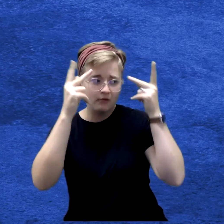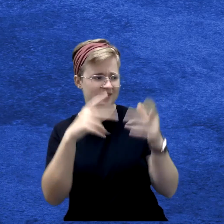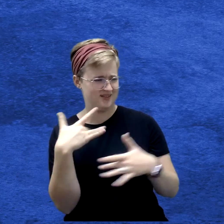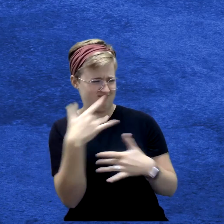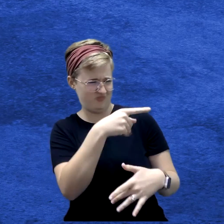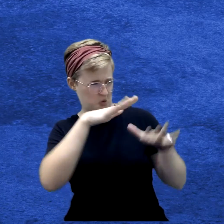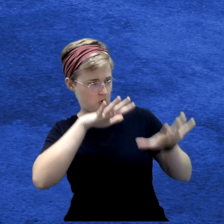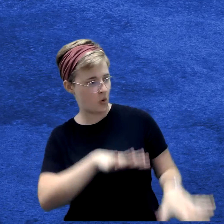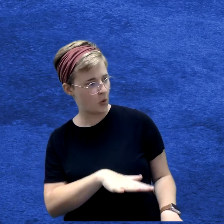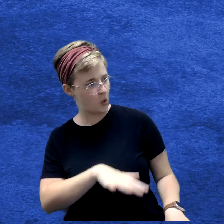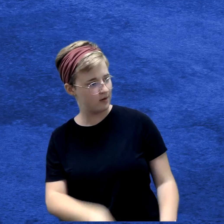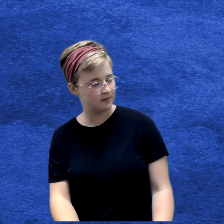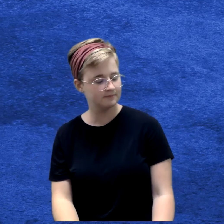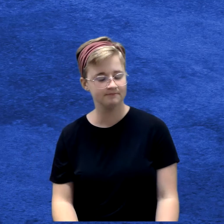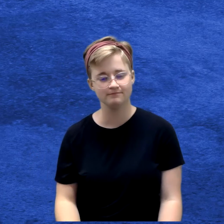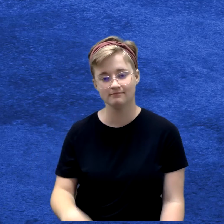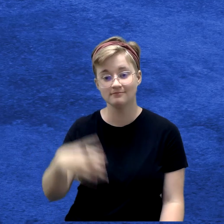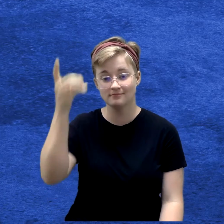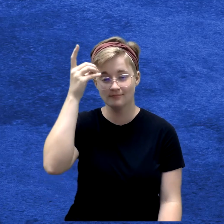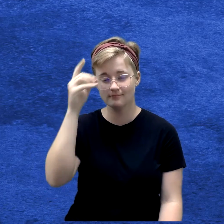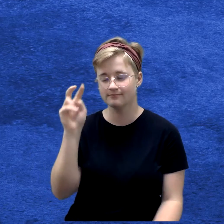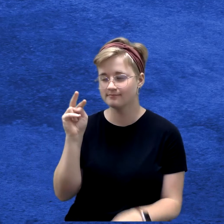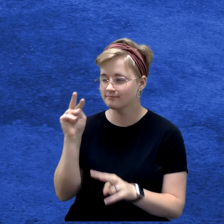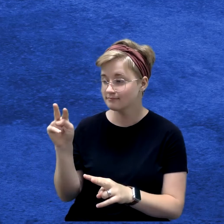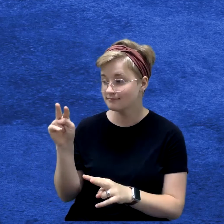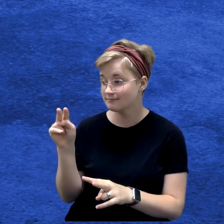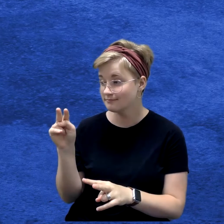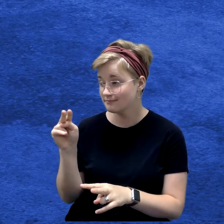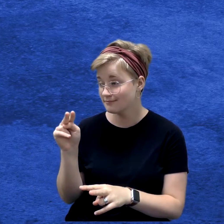Dink stared at his friend. “You will? Thanks!